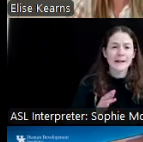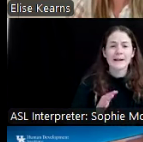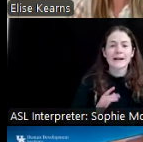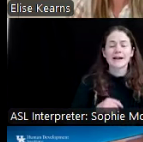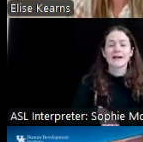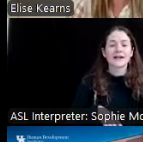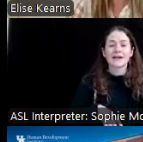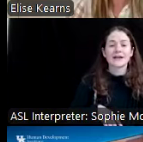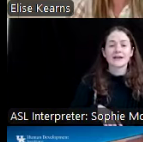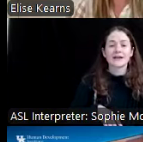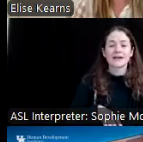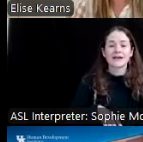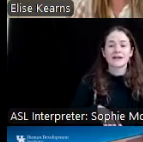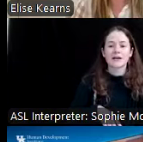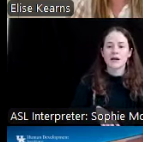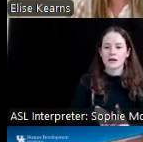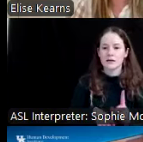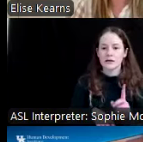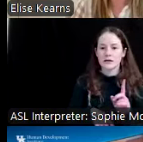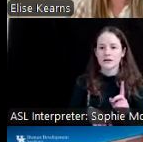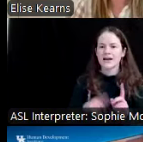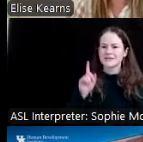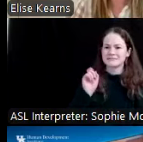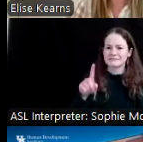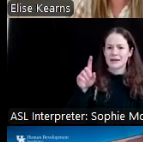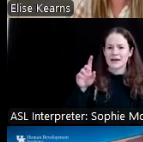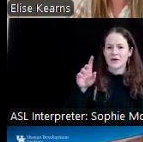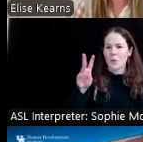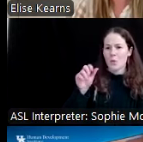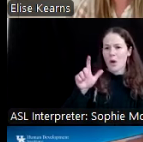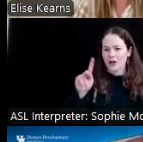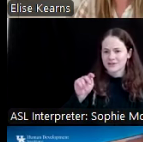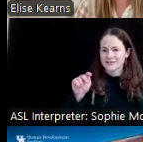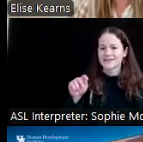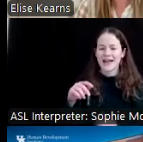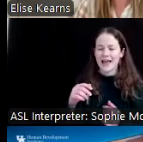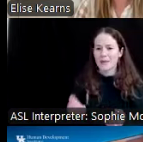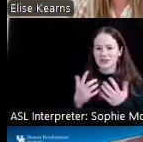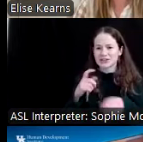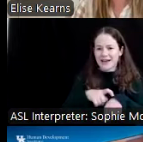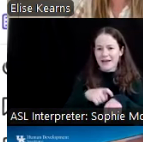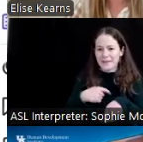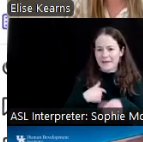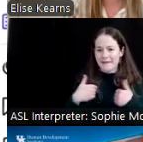Dr. Barer, how much time do I have remaining? You have you have a few more minutes, you know. Take your time. Take